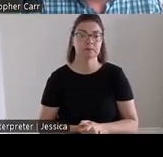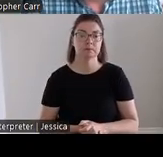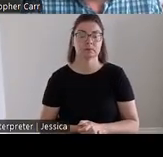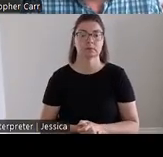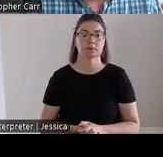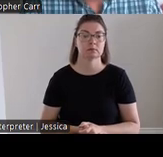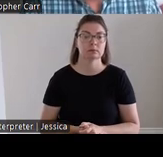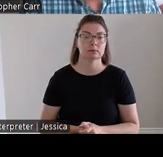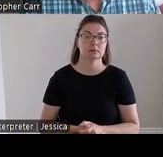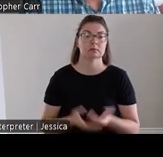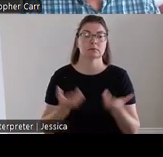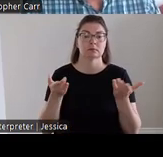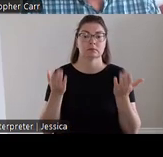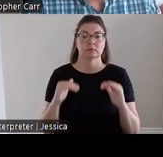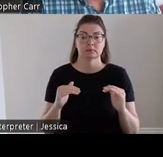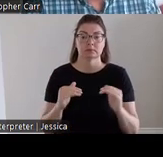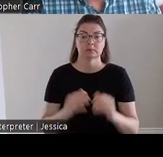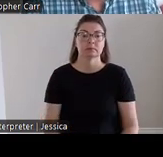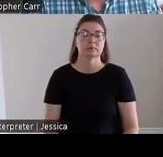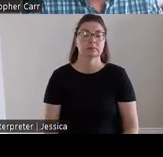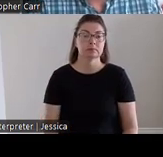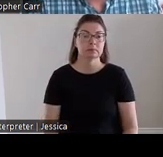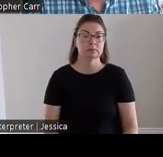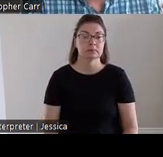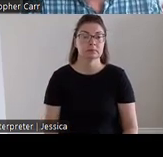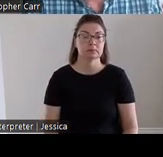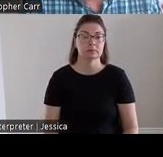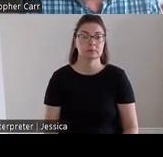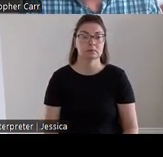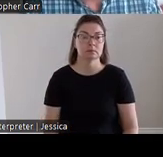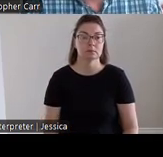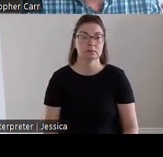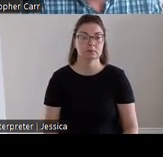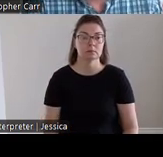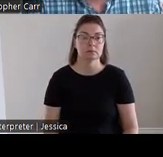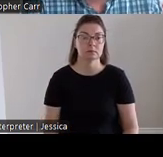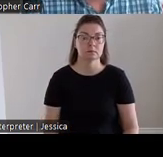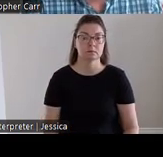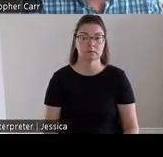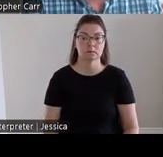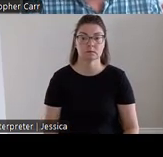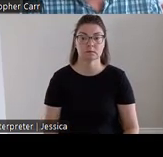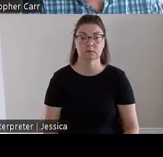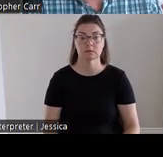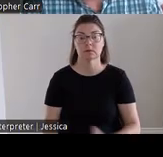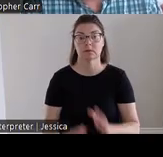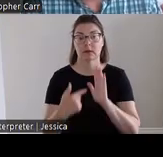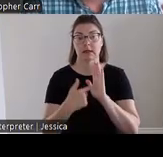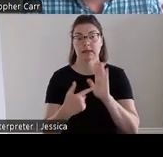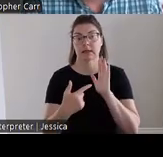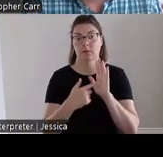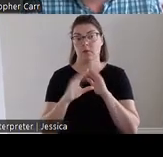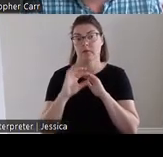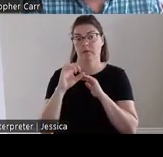Next... Here is an example of an ONIX Code for the accessibility feature, Short Alternative